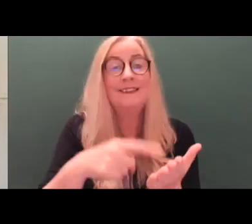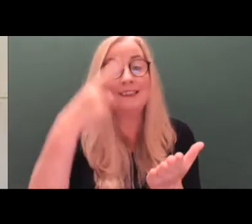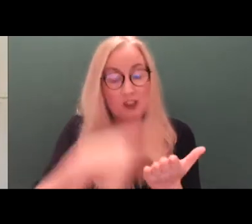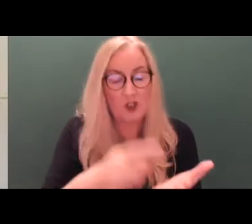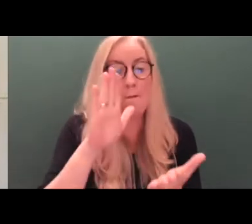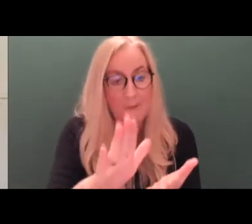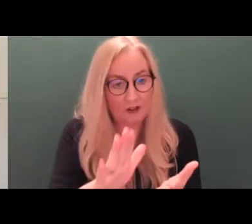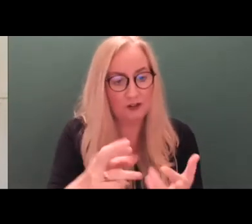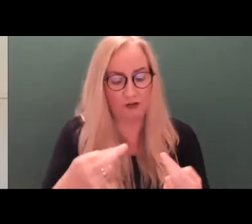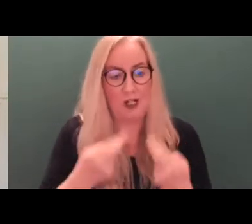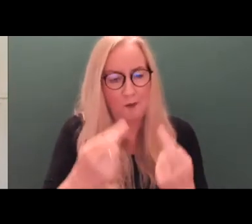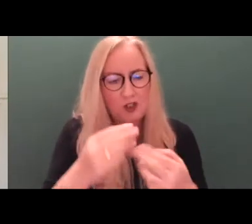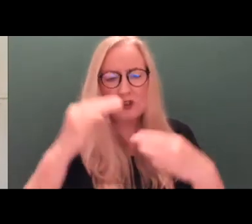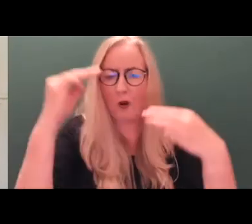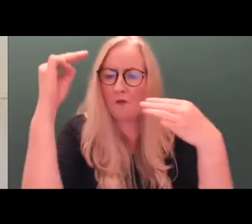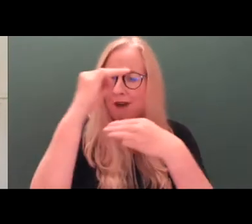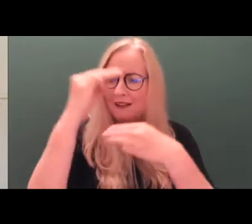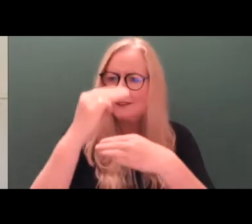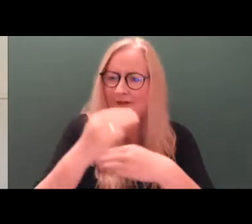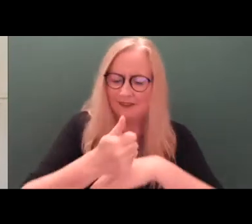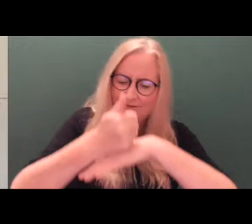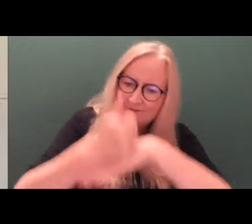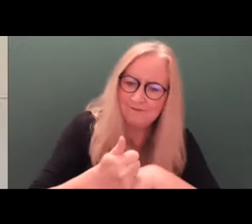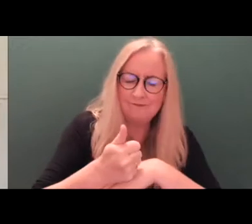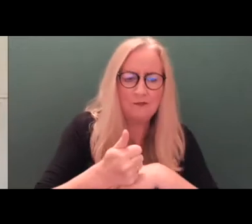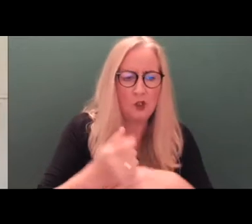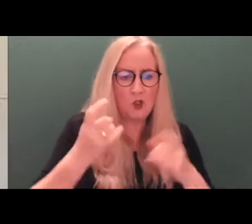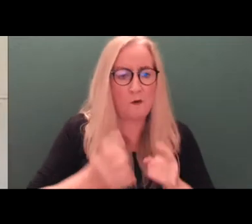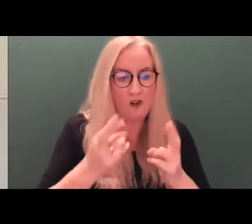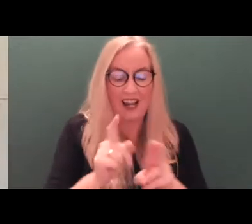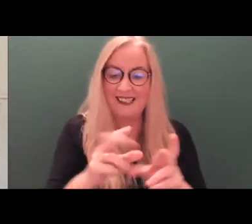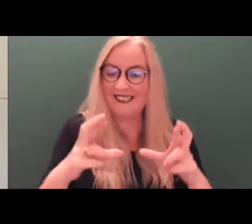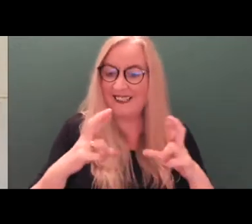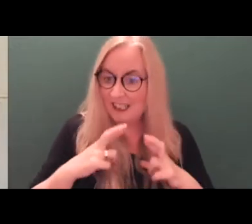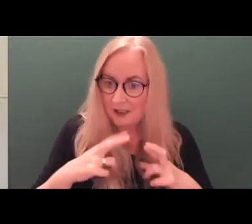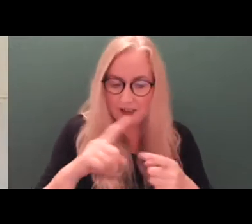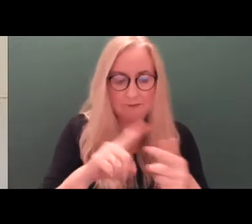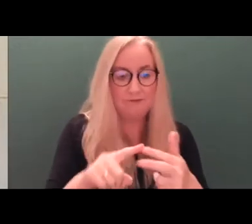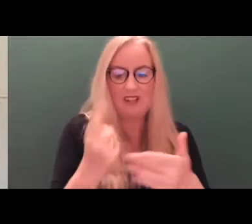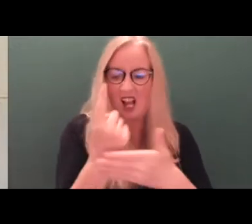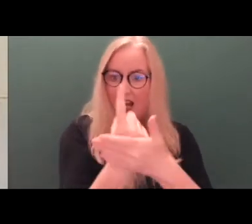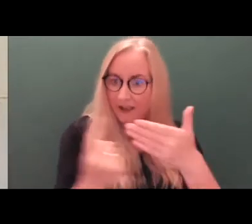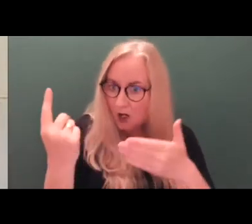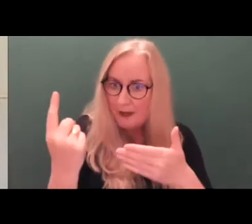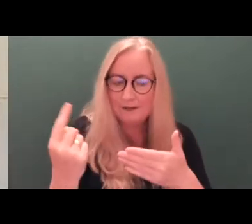It protects fundamental human rights such as dignity, autonomy, and self determination.